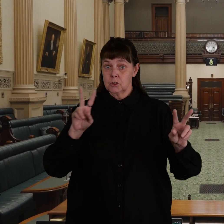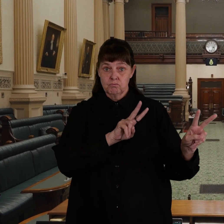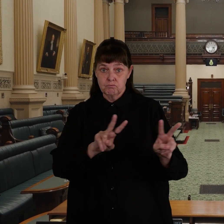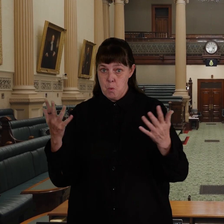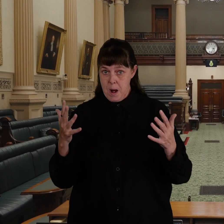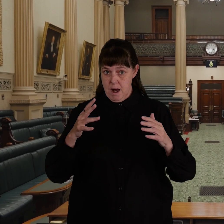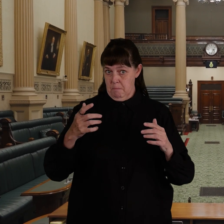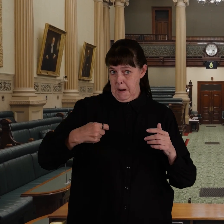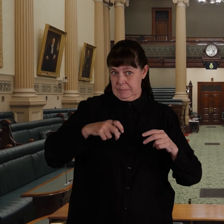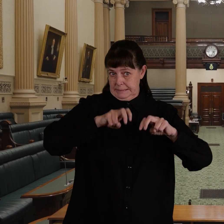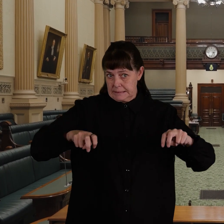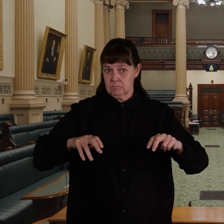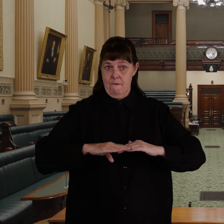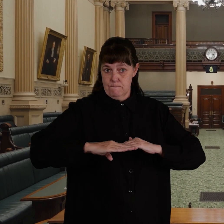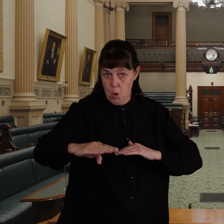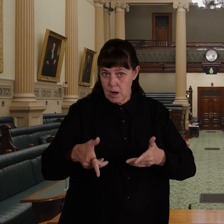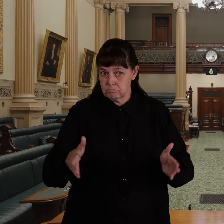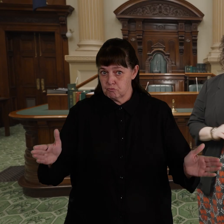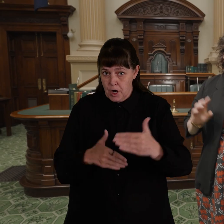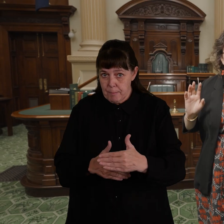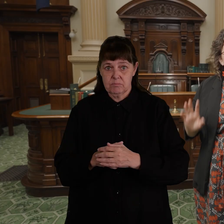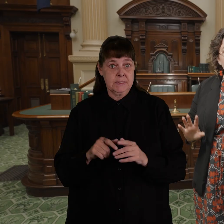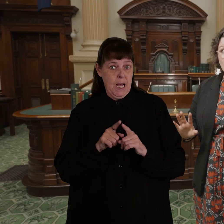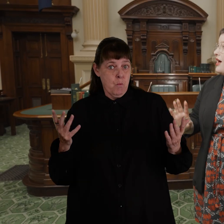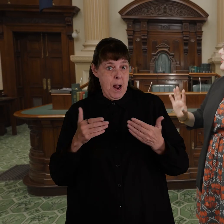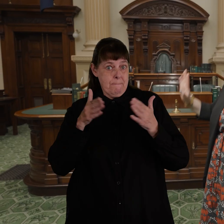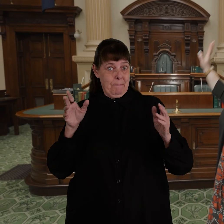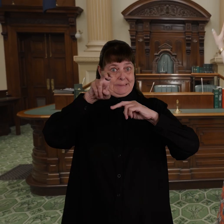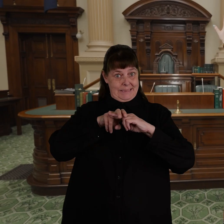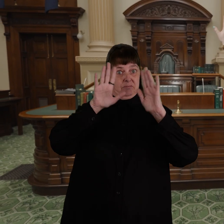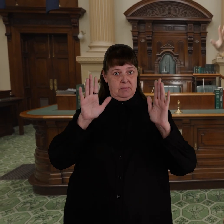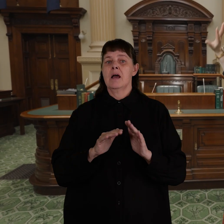Members sit on the floor of the chamber and where the public sits. Now we'll have a look at who sits